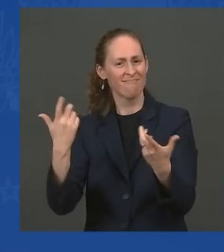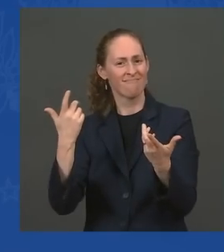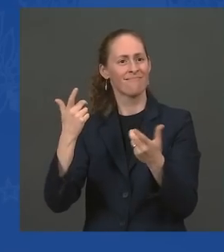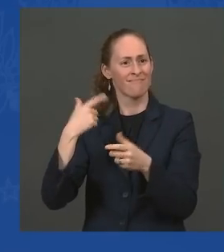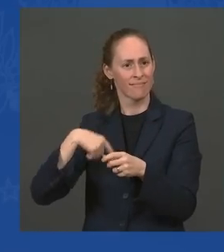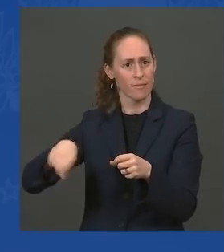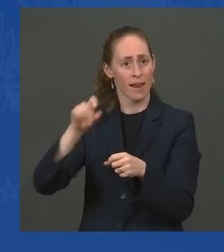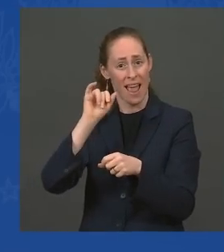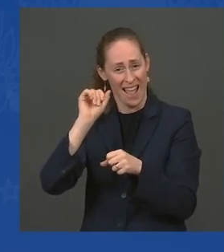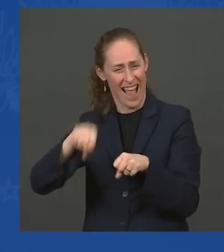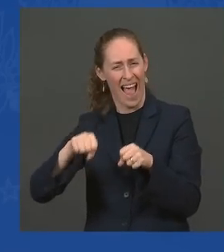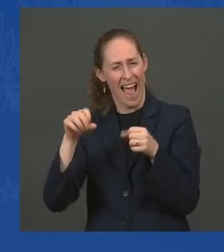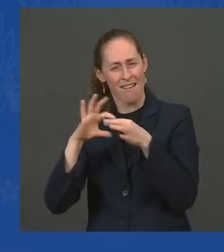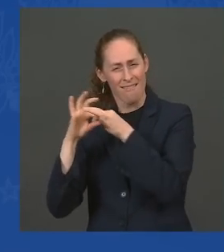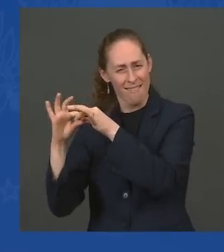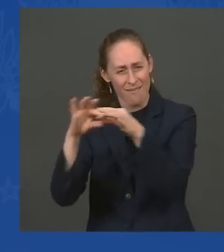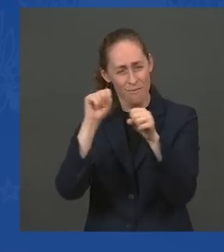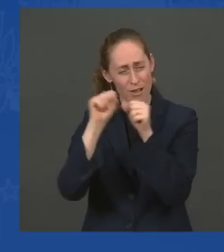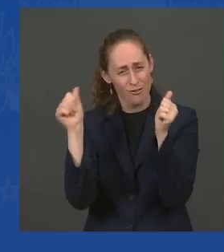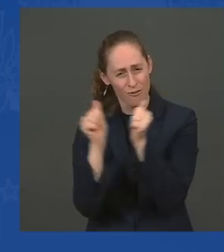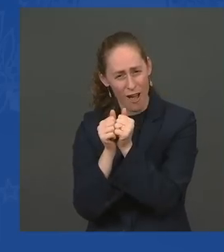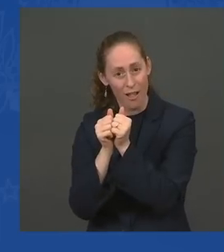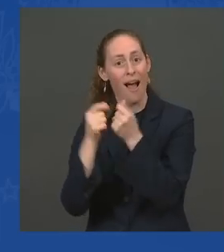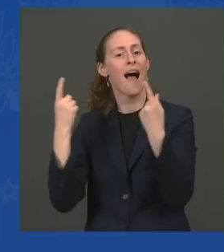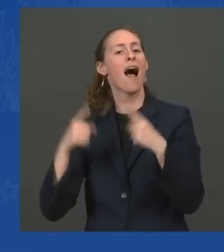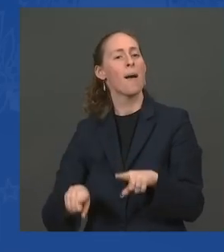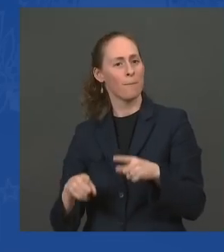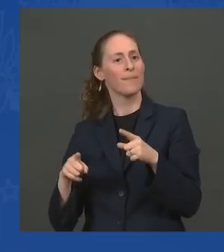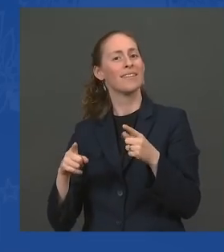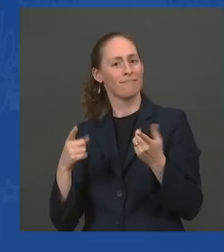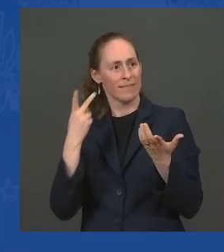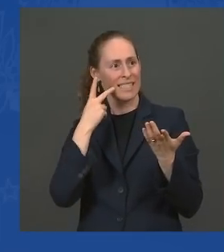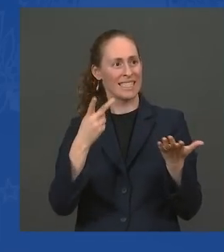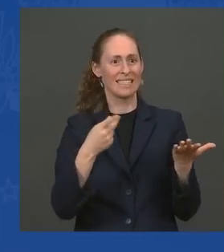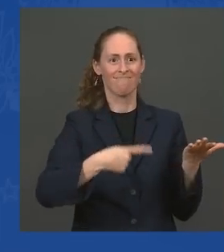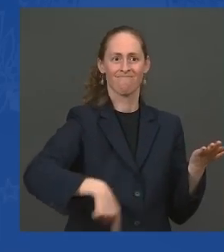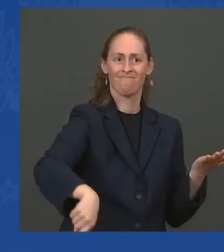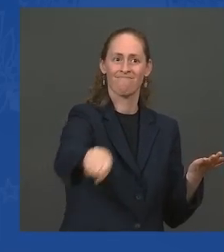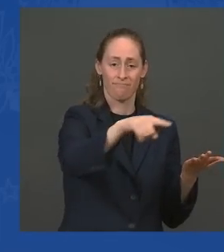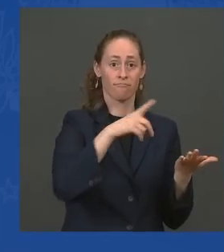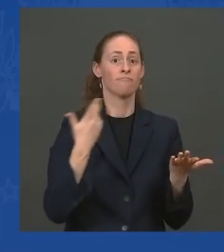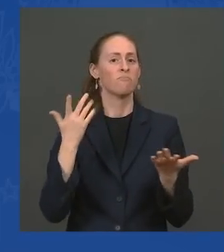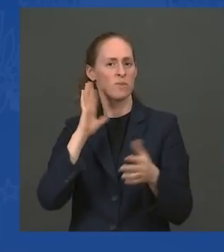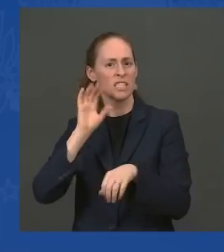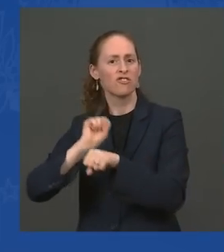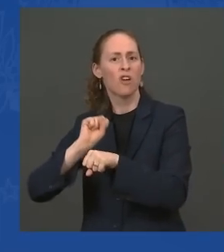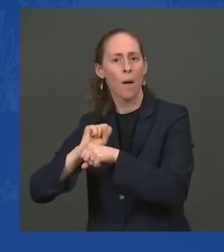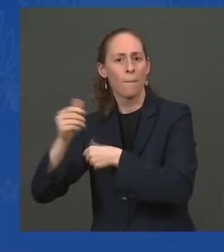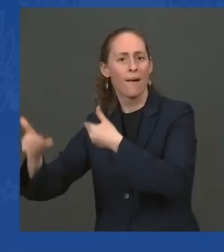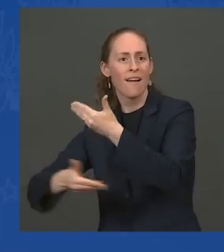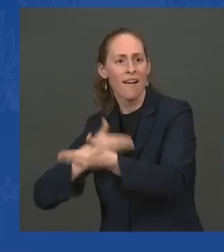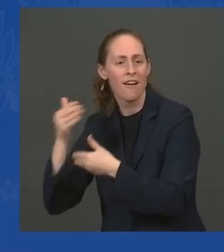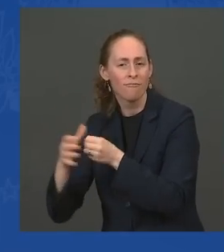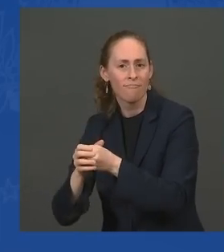In fact, this plant, as I stated earlier, will have more jobs when it reopens than prior to retool and a Factory Zero.